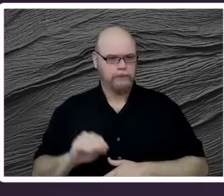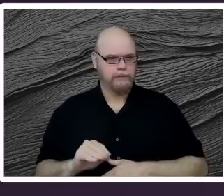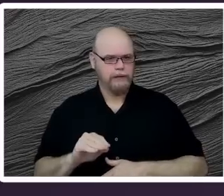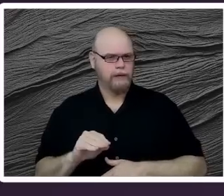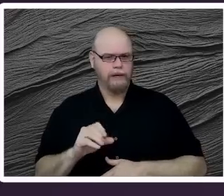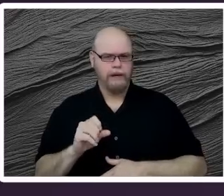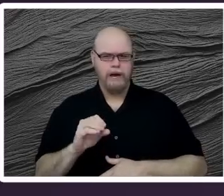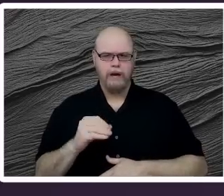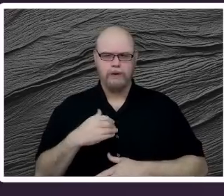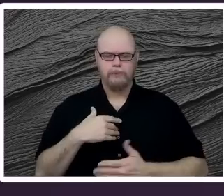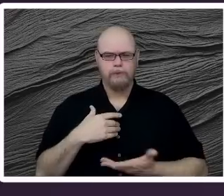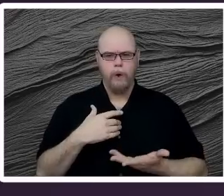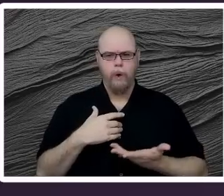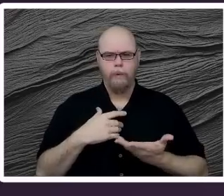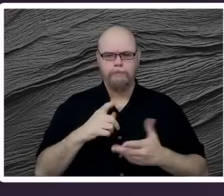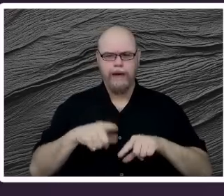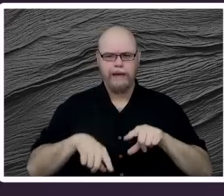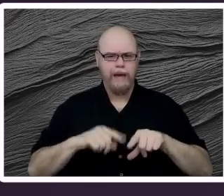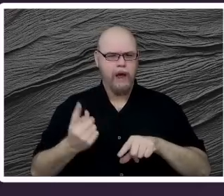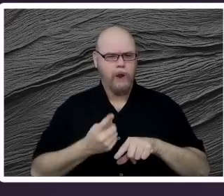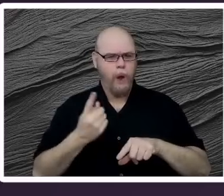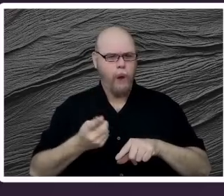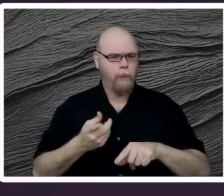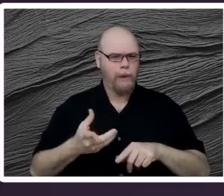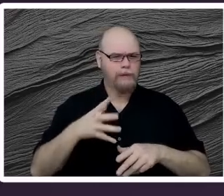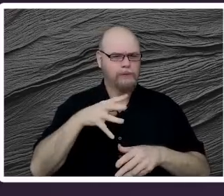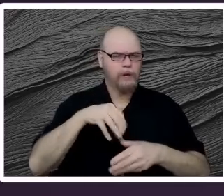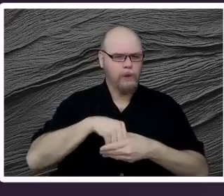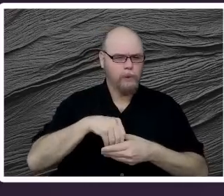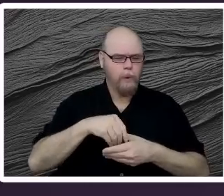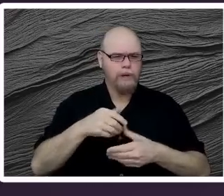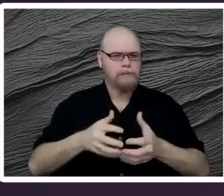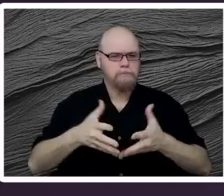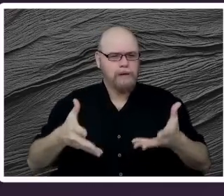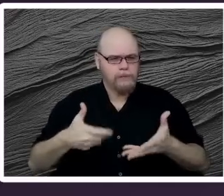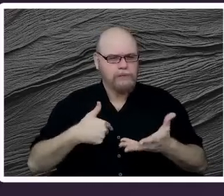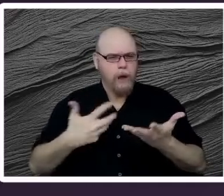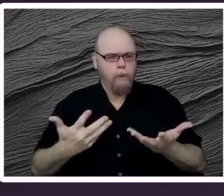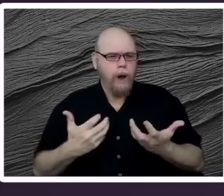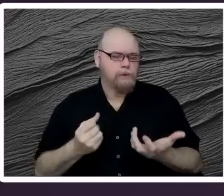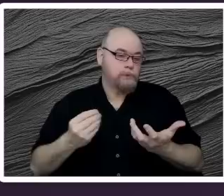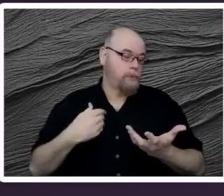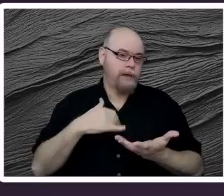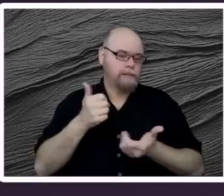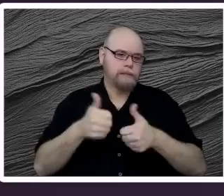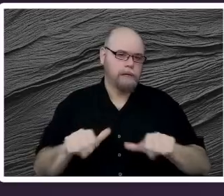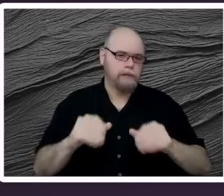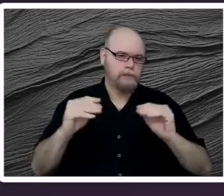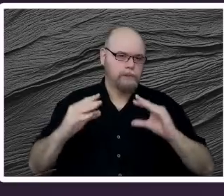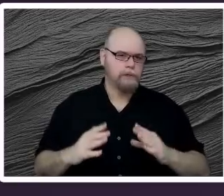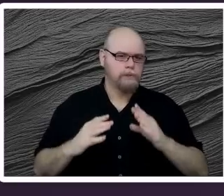as I want. I think that's with any teacher. So, having the posters, whether I teach a lesson